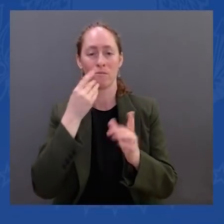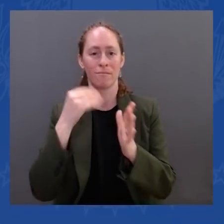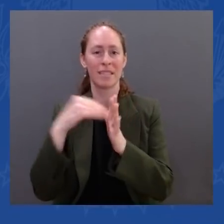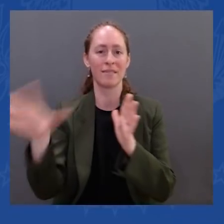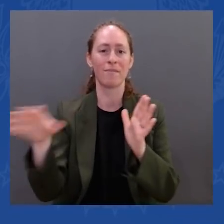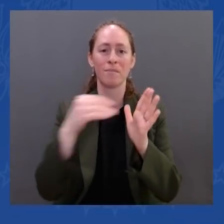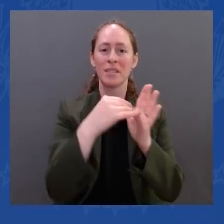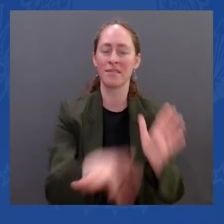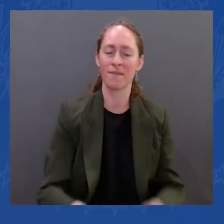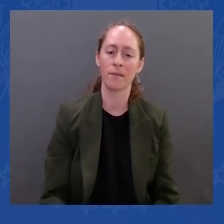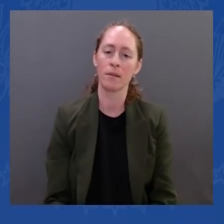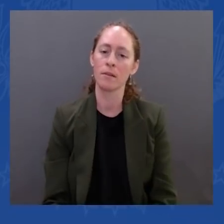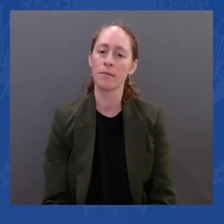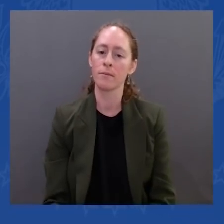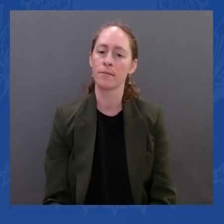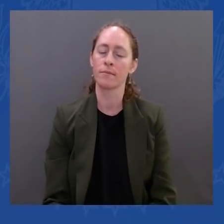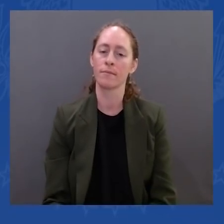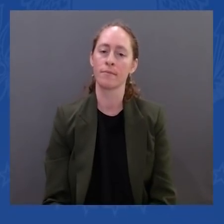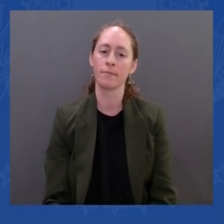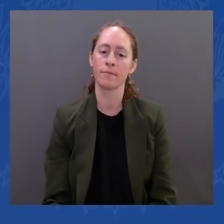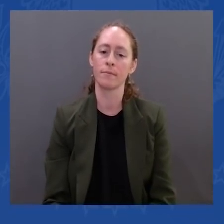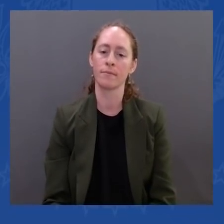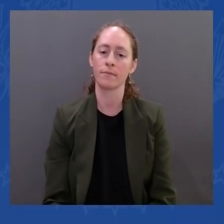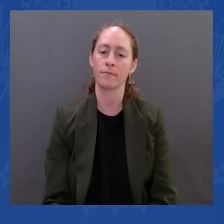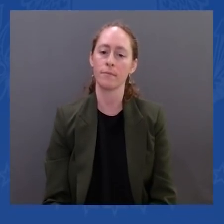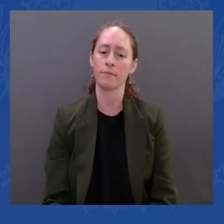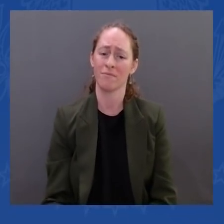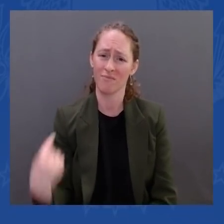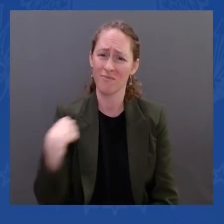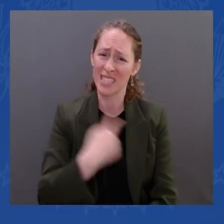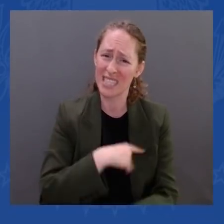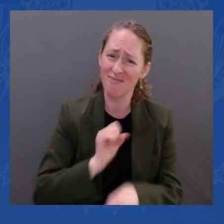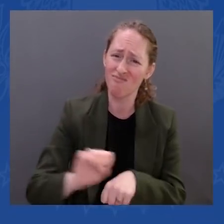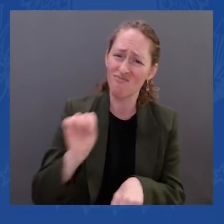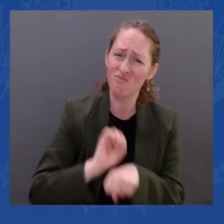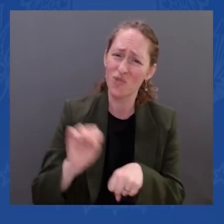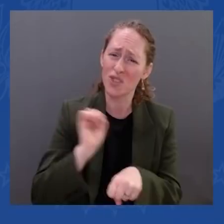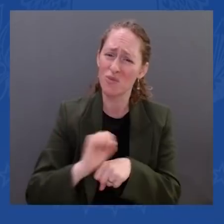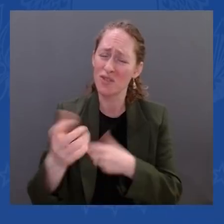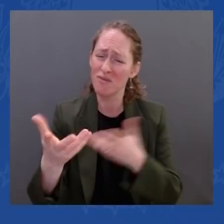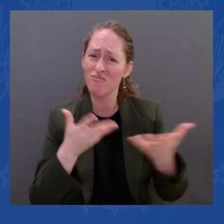with American farmers and American manufacturing- -- and American agricultural products